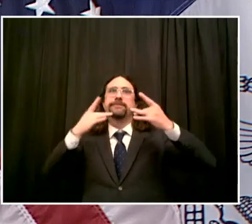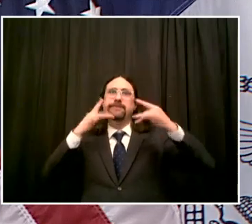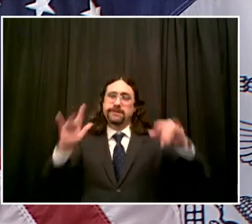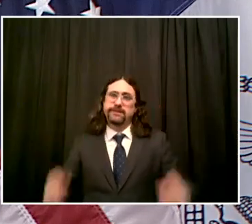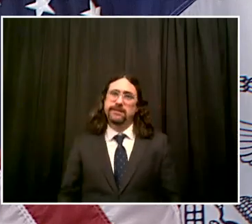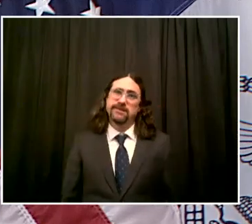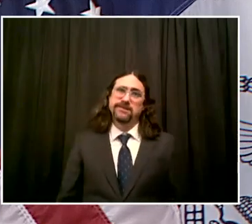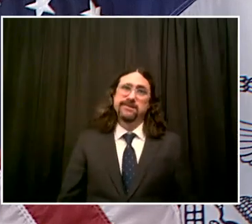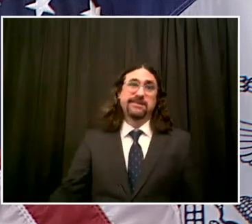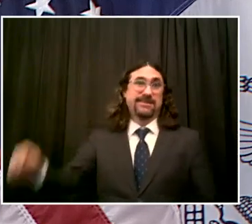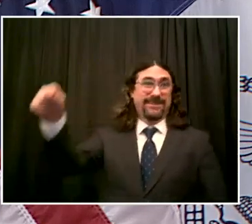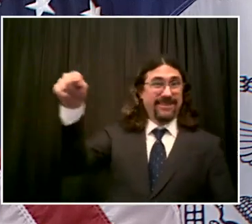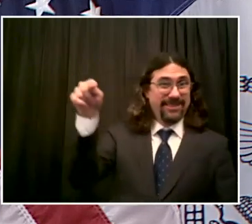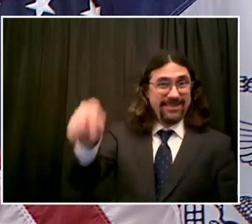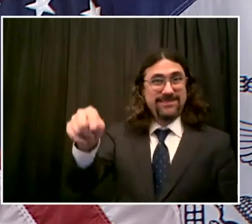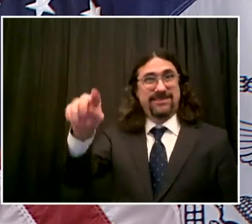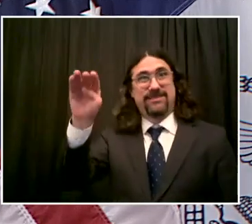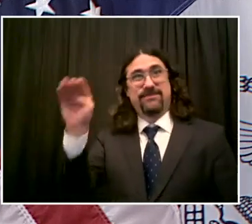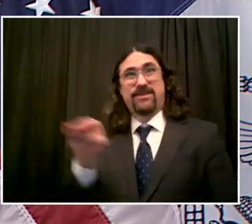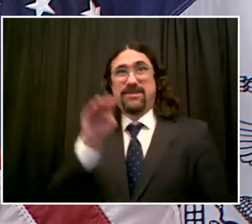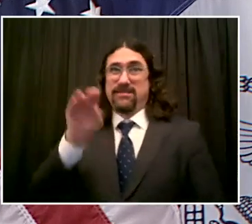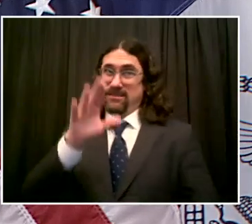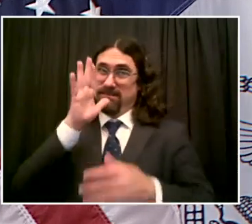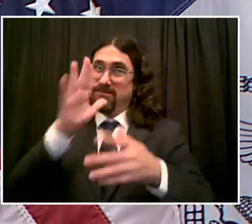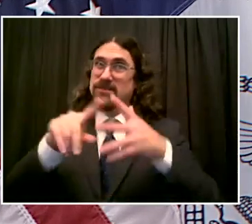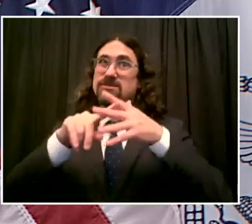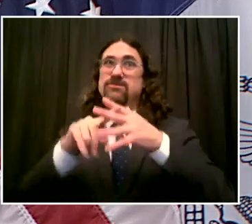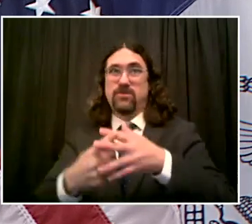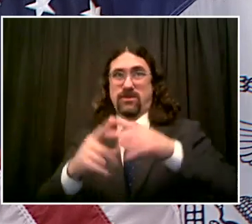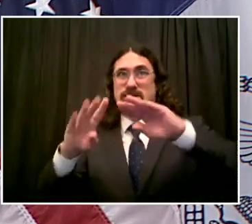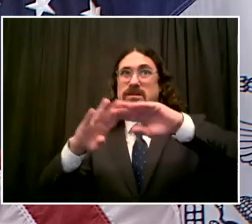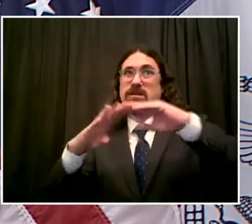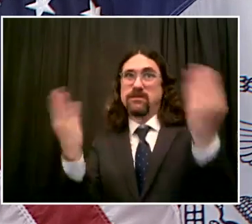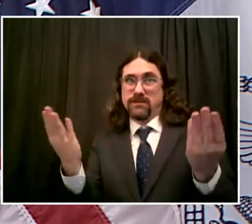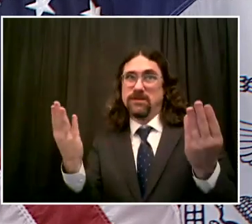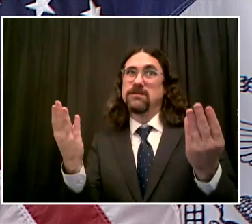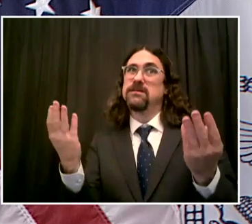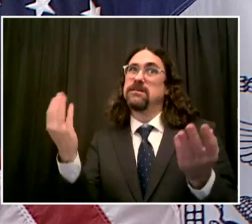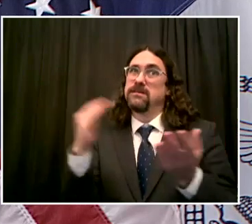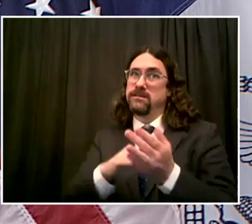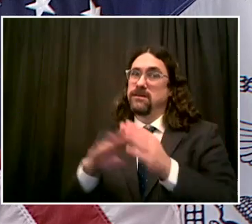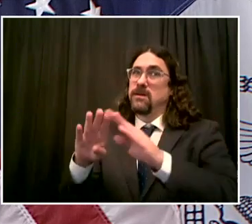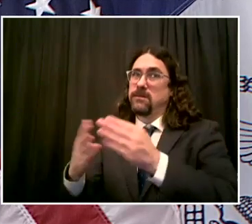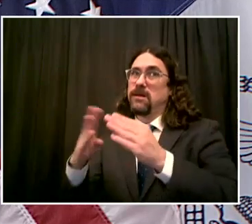THE NEXT PHASE HAPPENS AND ALL THOSE STO REOWNERS ARE BACK IN BUSINESS AS USUAL. IT DOES NOT HAVE TO BEFAR AWAY.